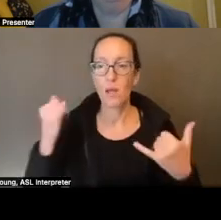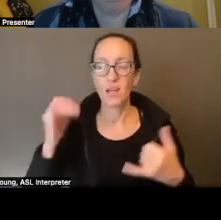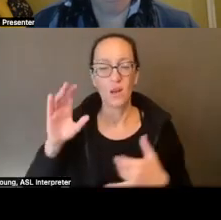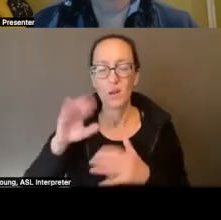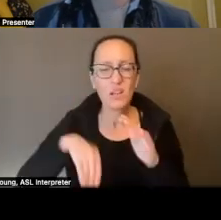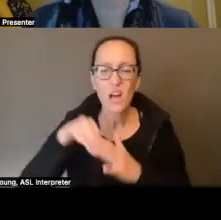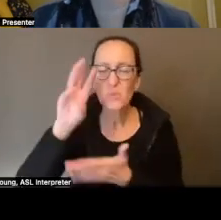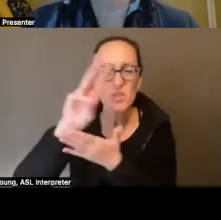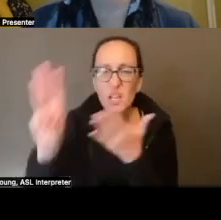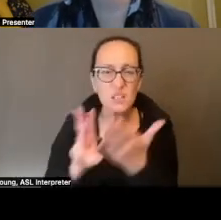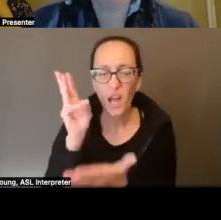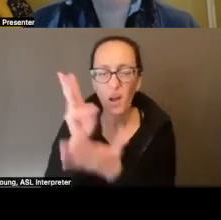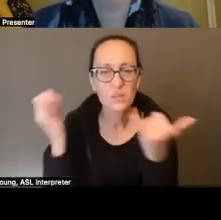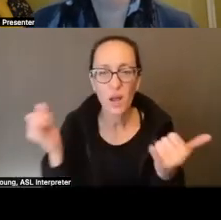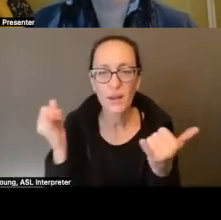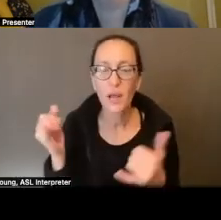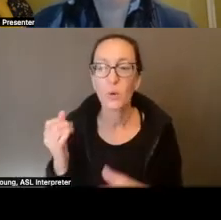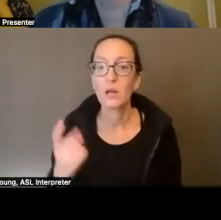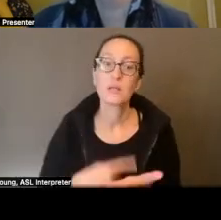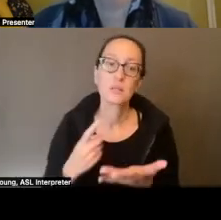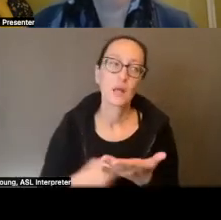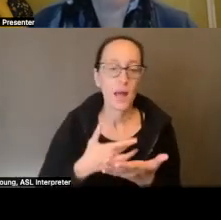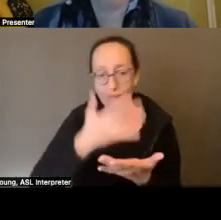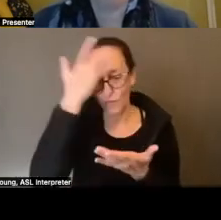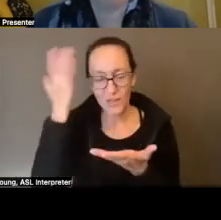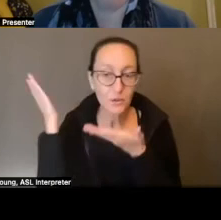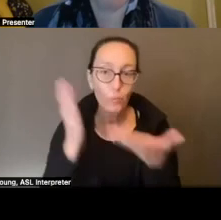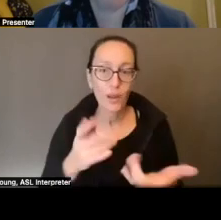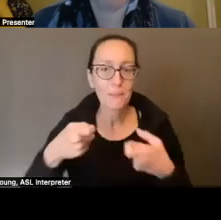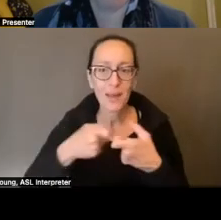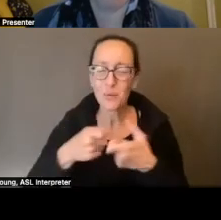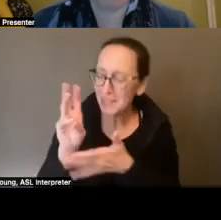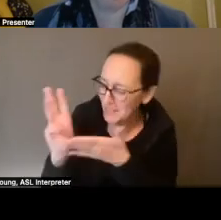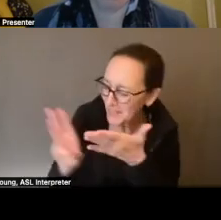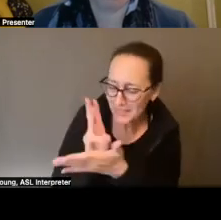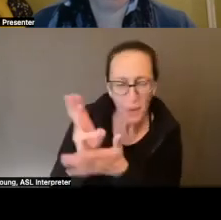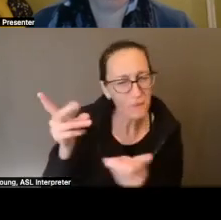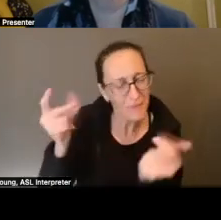So sometimes I forget to bring batteries with me because six hours goes by pretty quick.